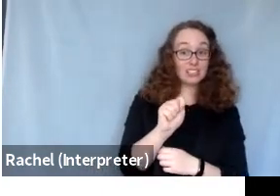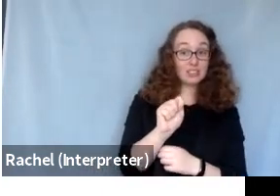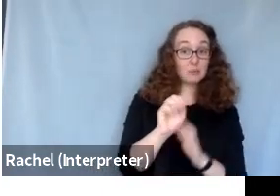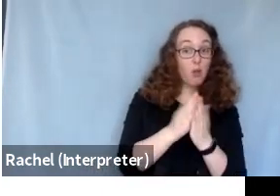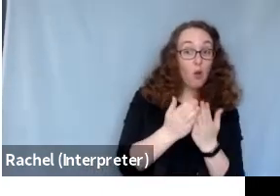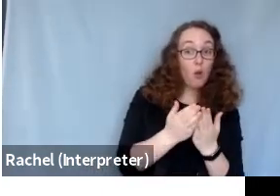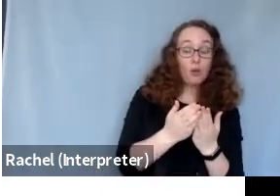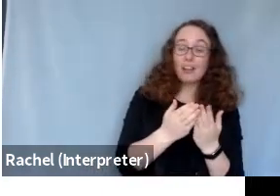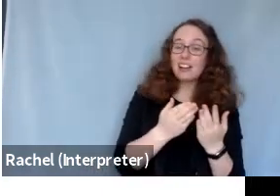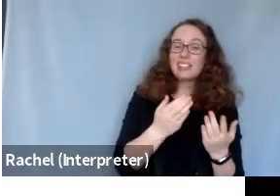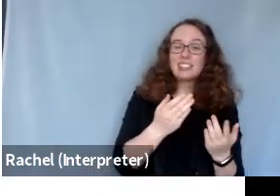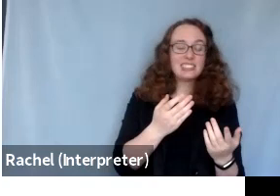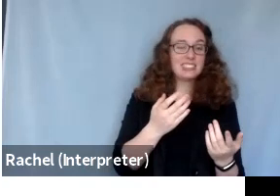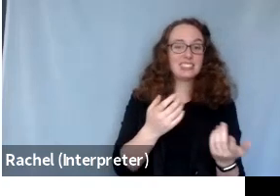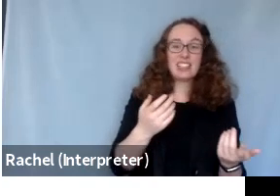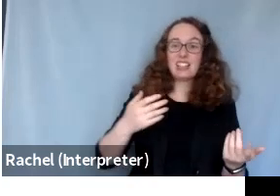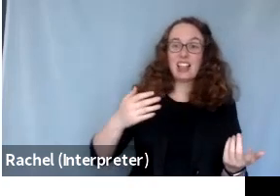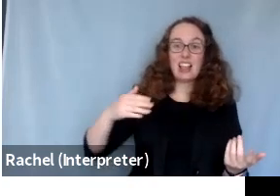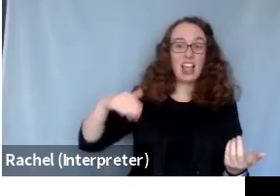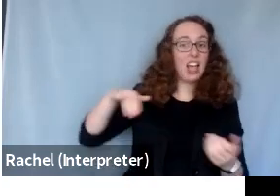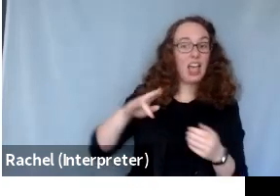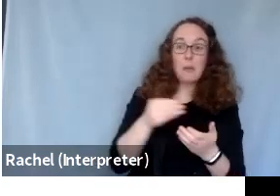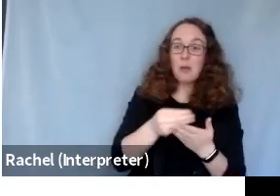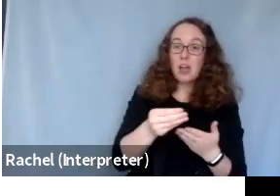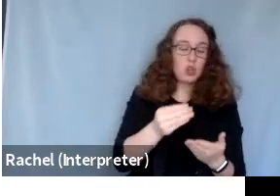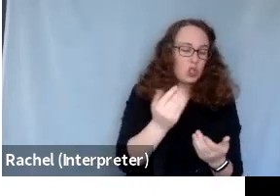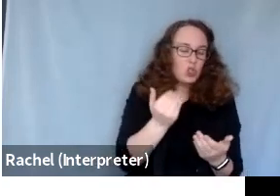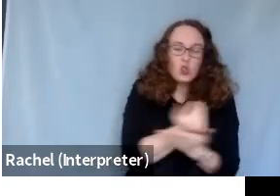untouched, unhighlighted, everything else. We do have used books